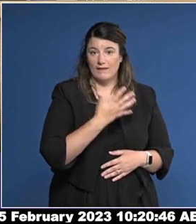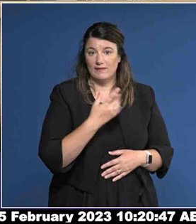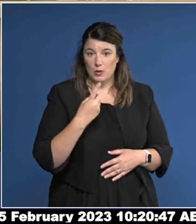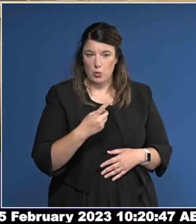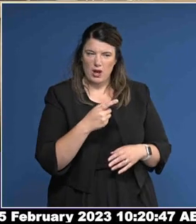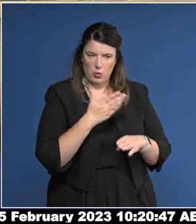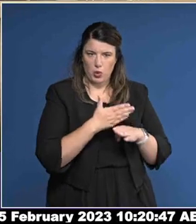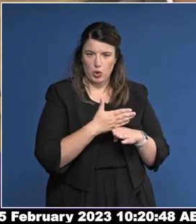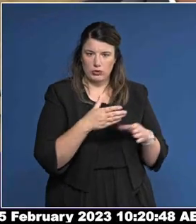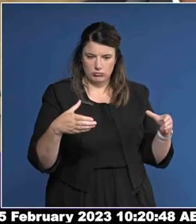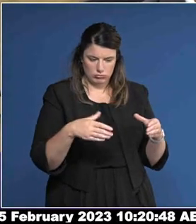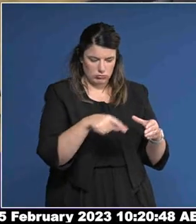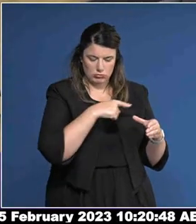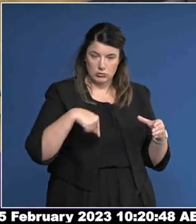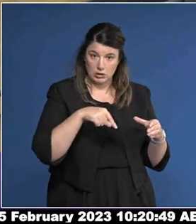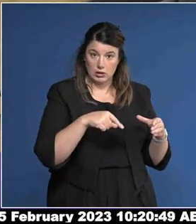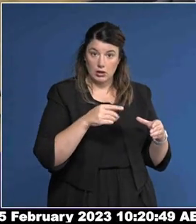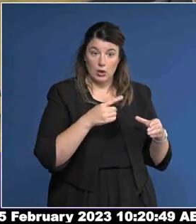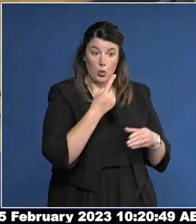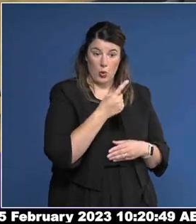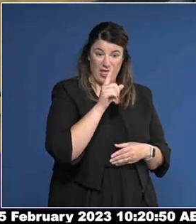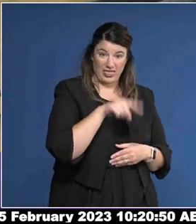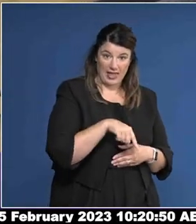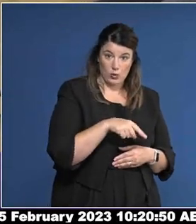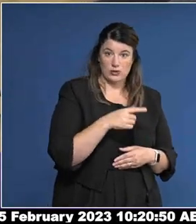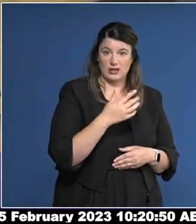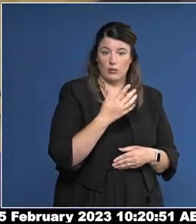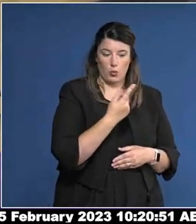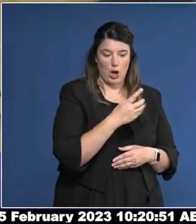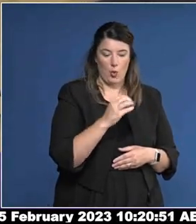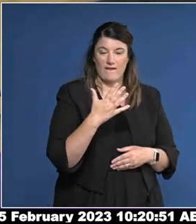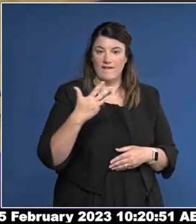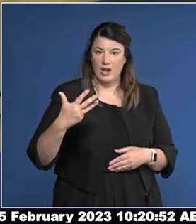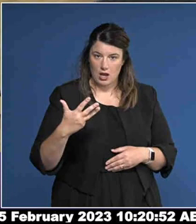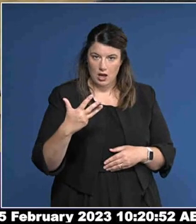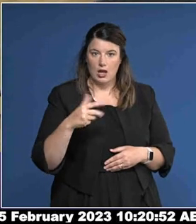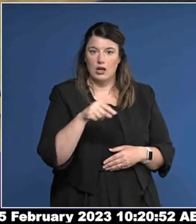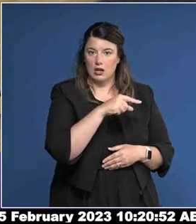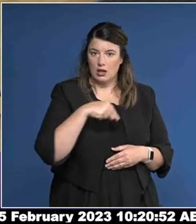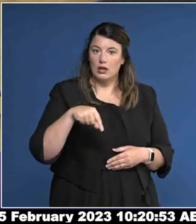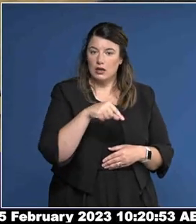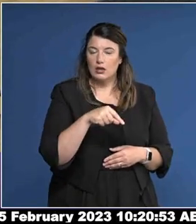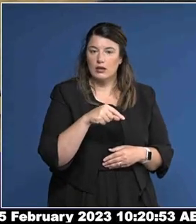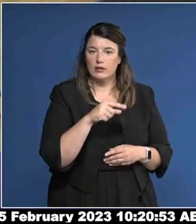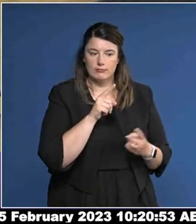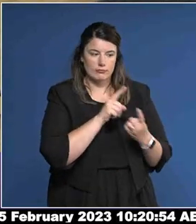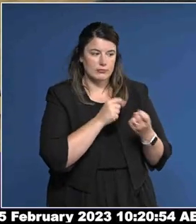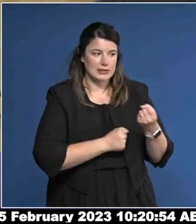And of that, 1,559 are in the direct support service area.